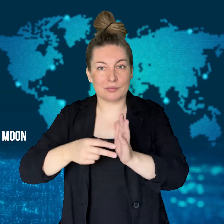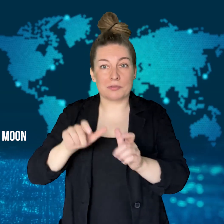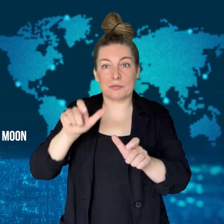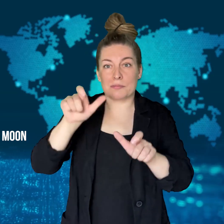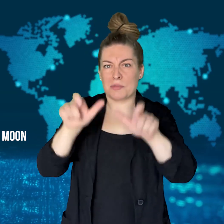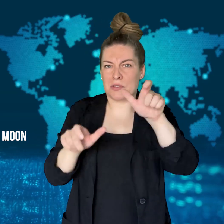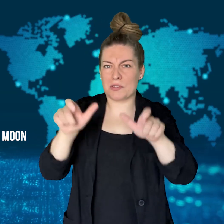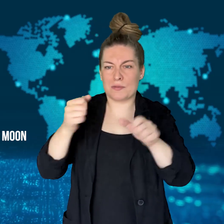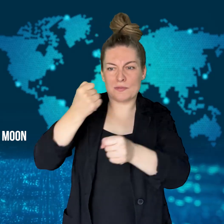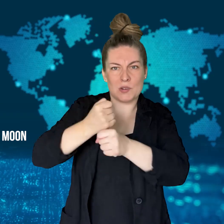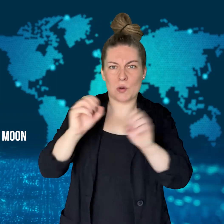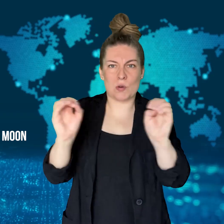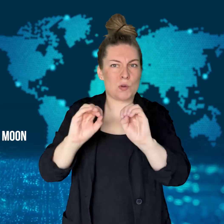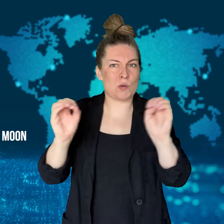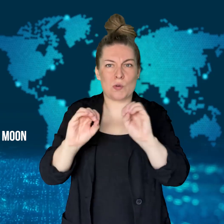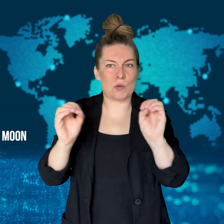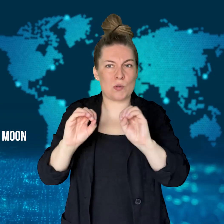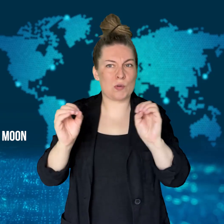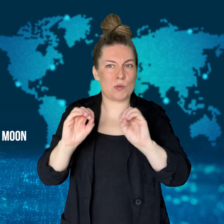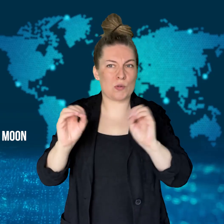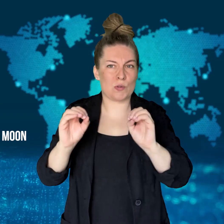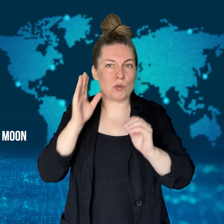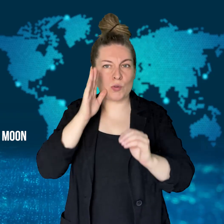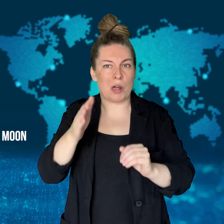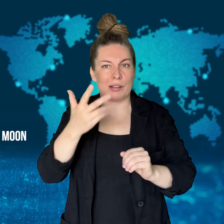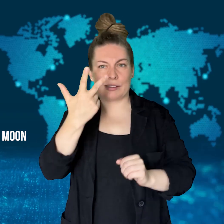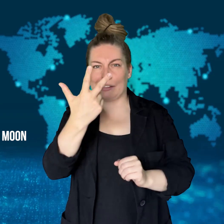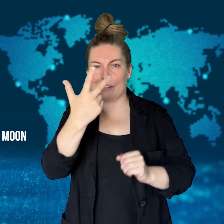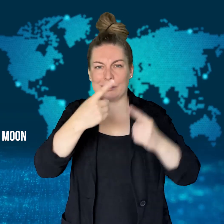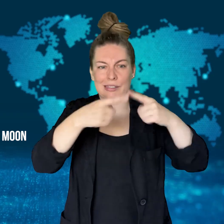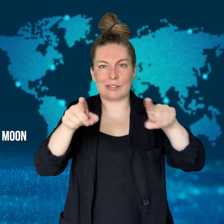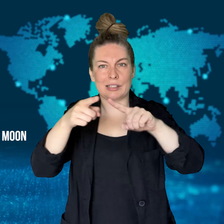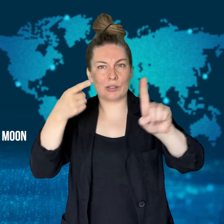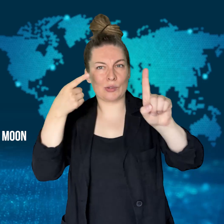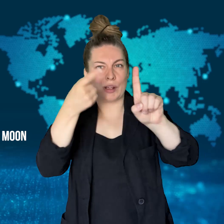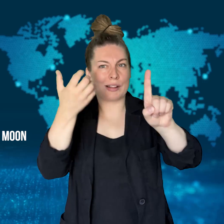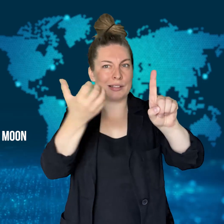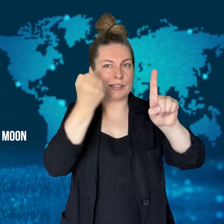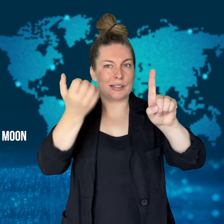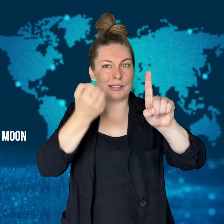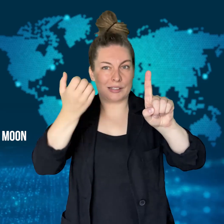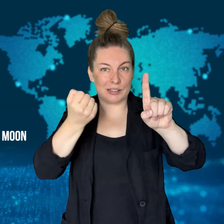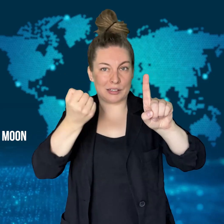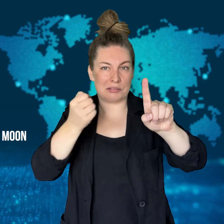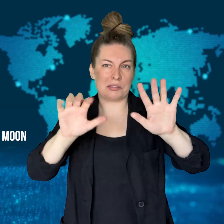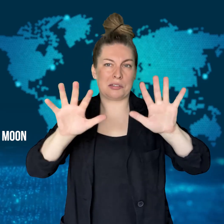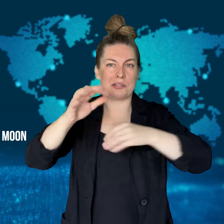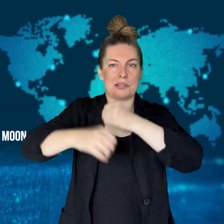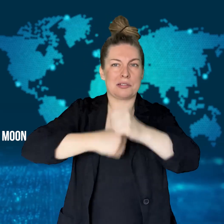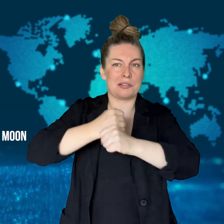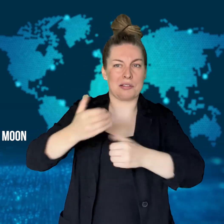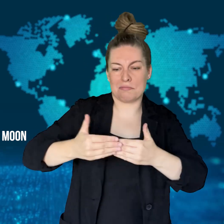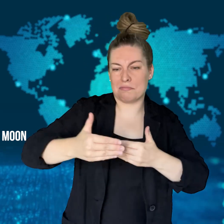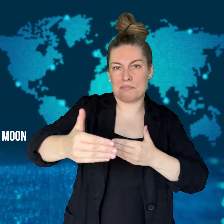The country has planned three more uncrewed missions